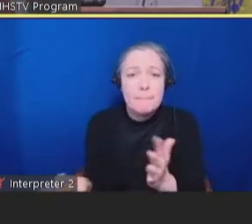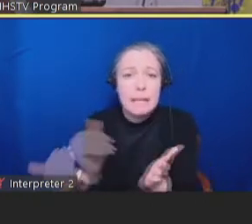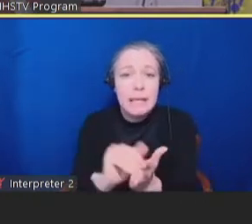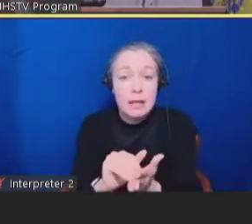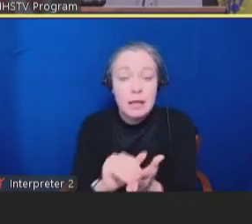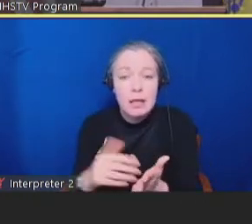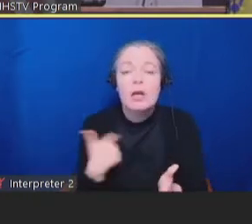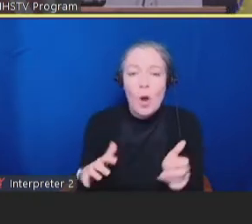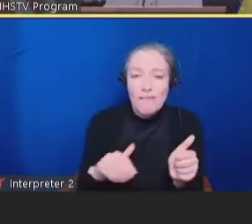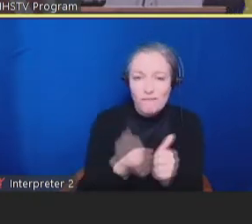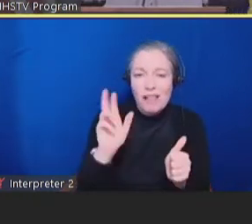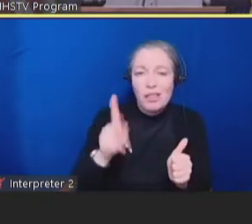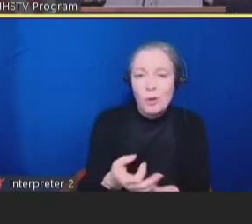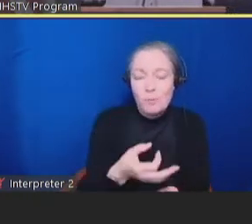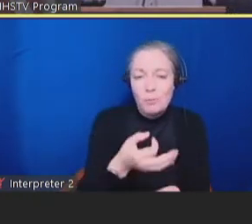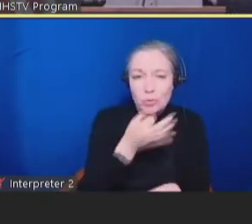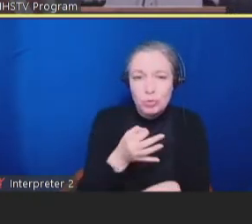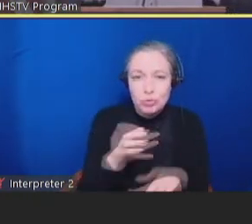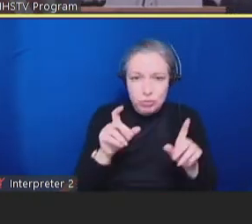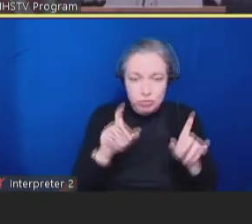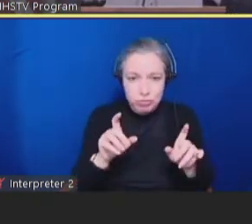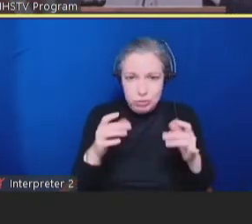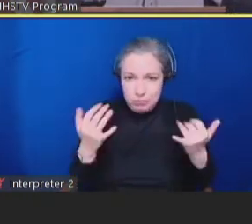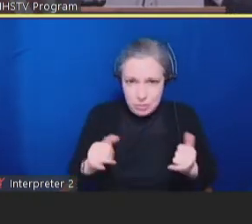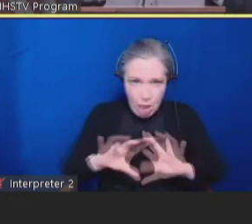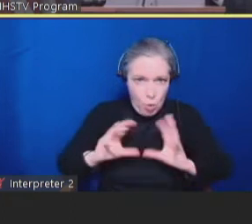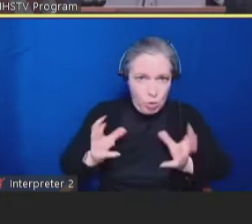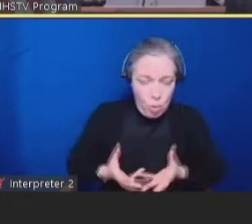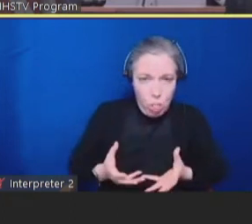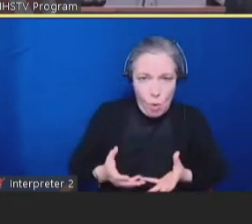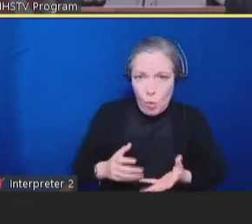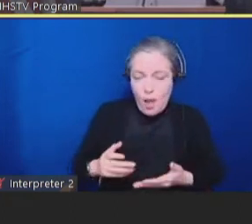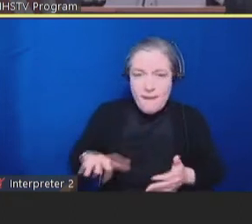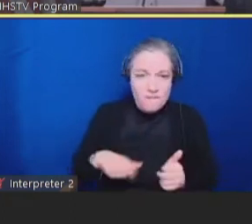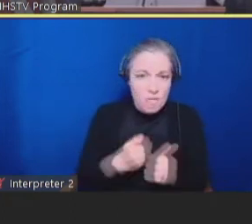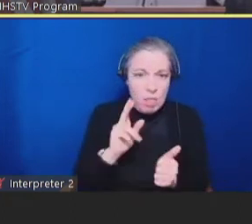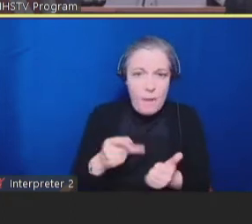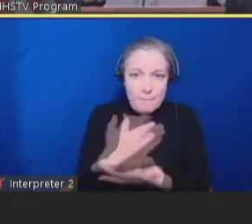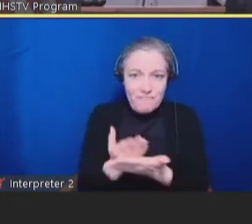phase 2 clinical trial that is now global, and now open and enrolling at Sloan Kettering.